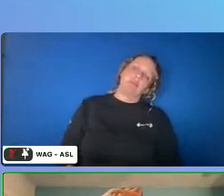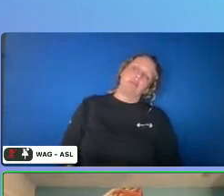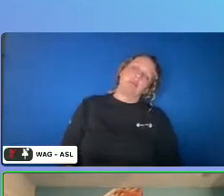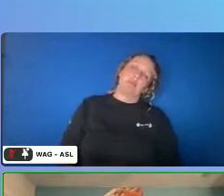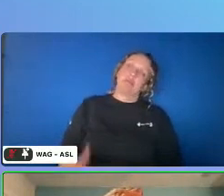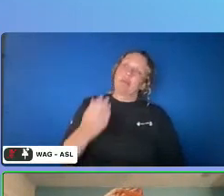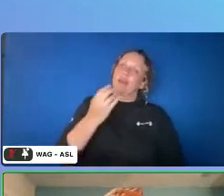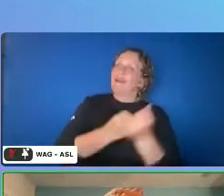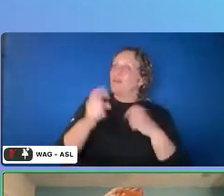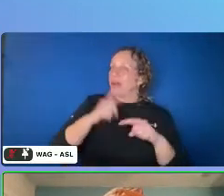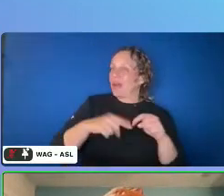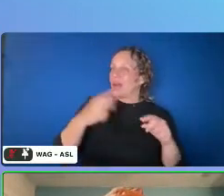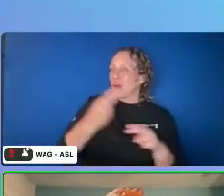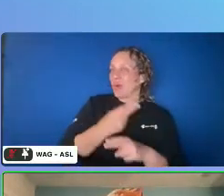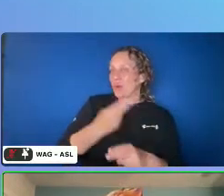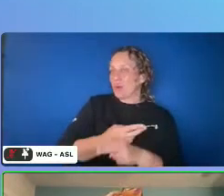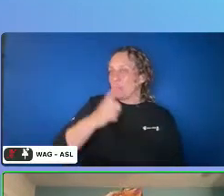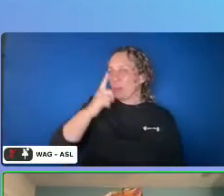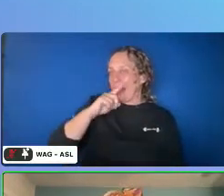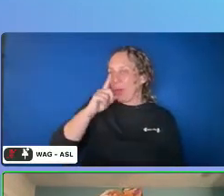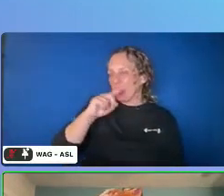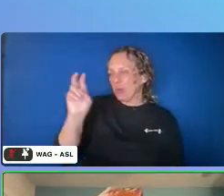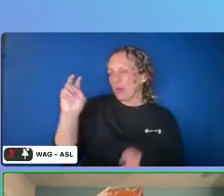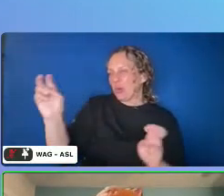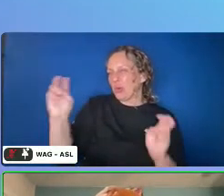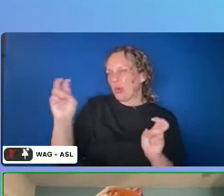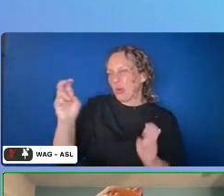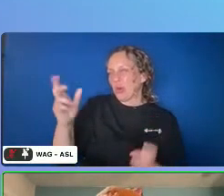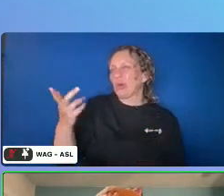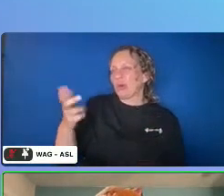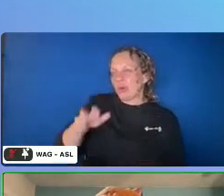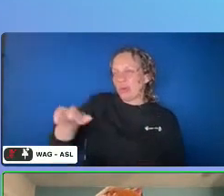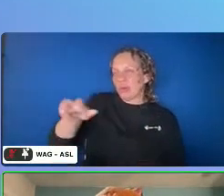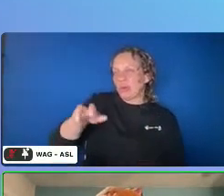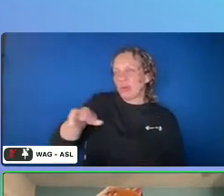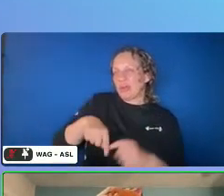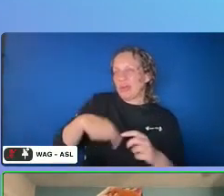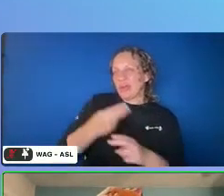So Axe DevTools browser extension does offer a mini little